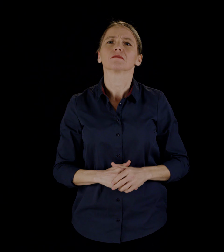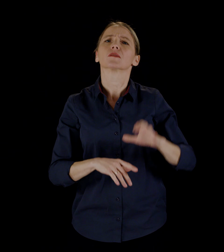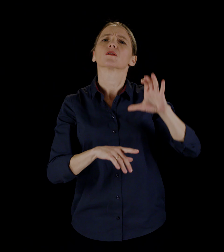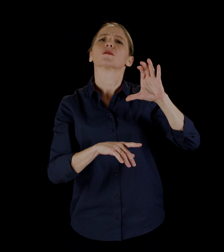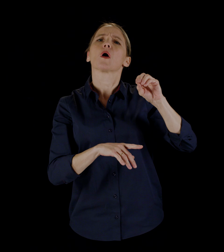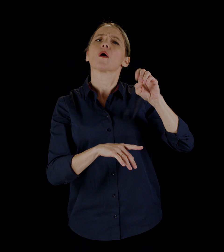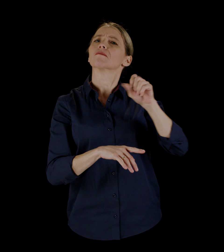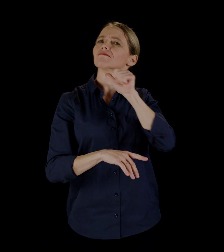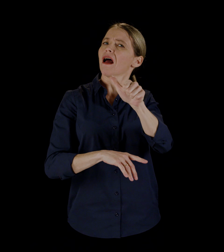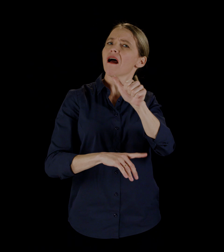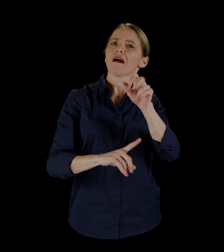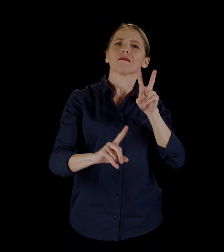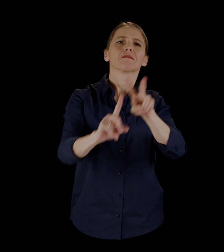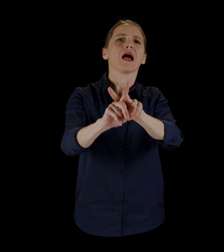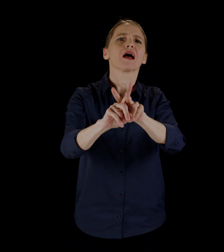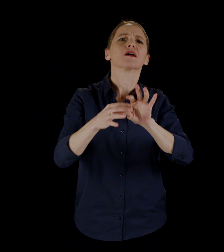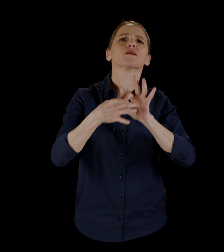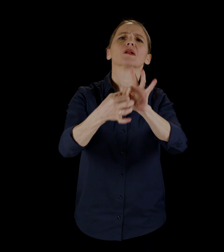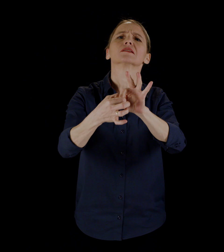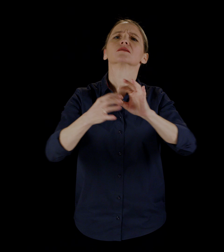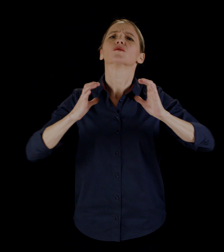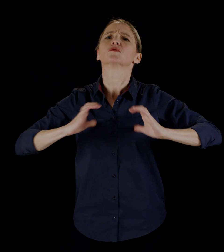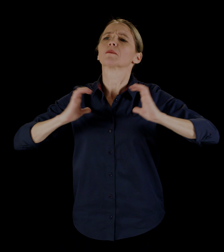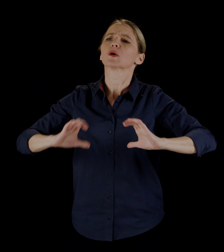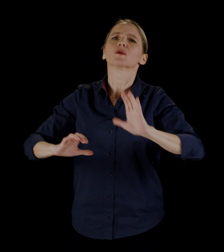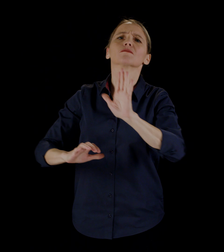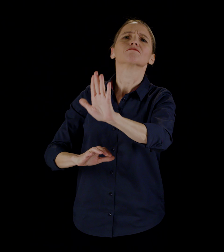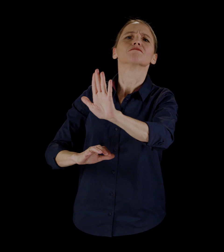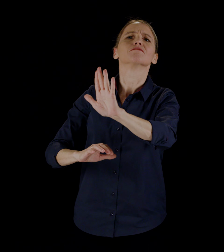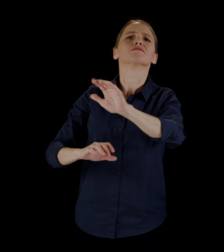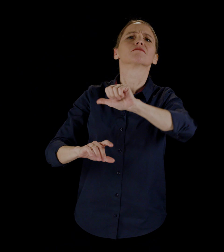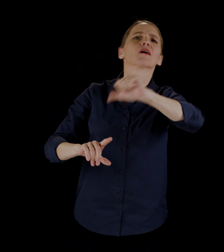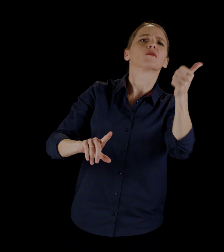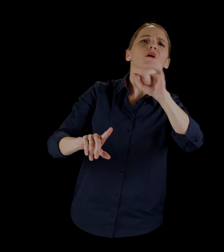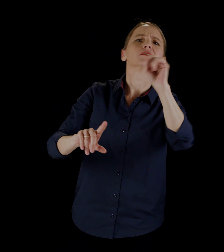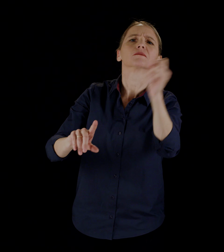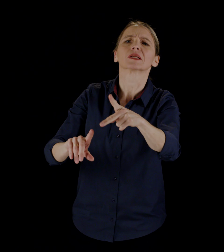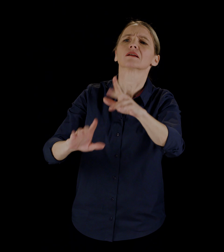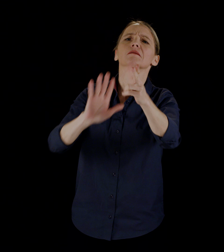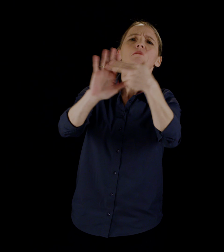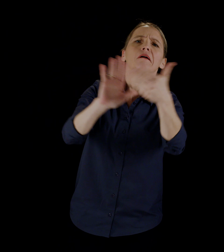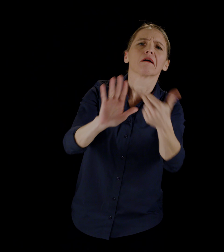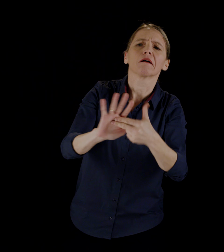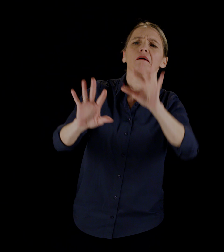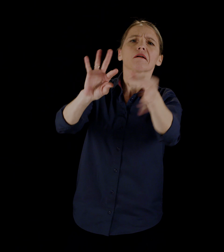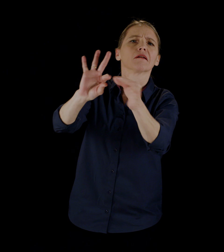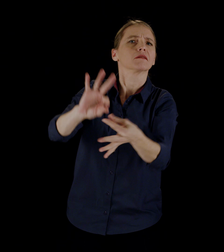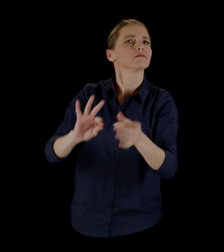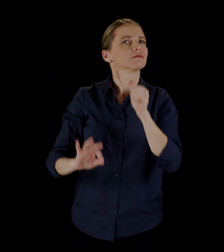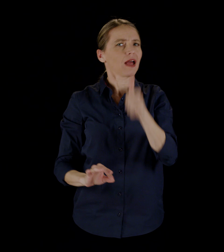The Code applies to all Internet services provided by the Code ISPs to individual customers,